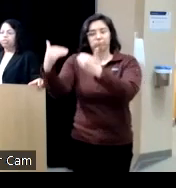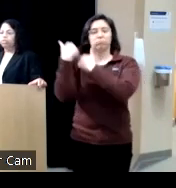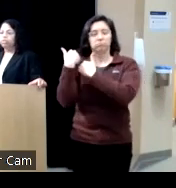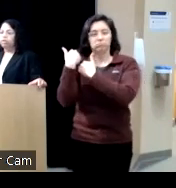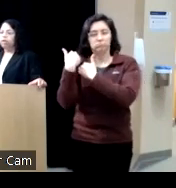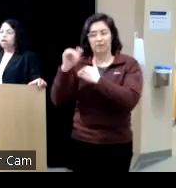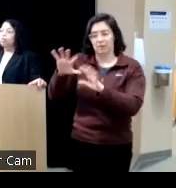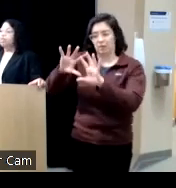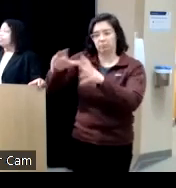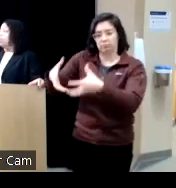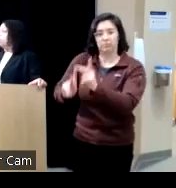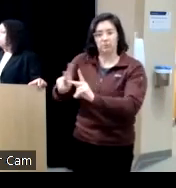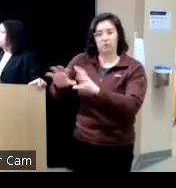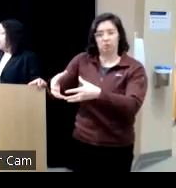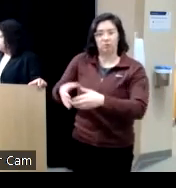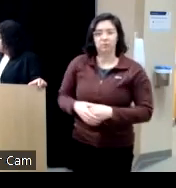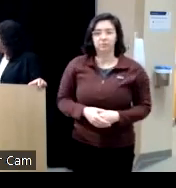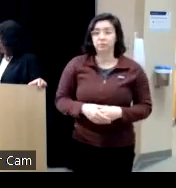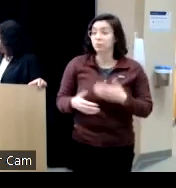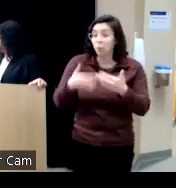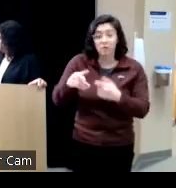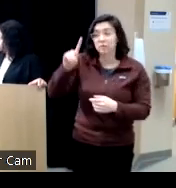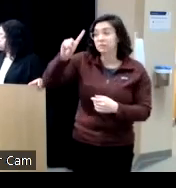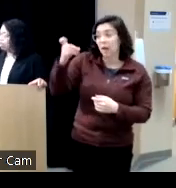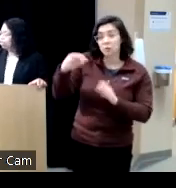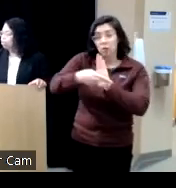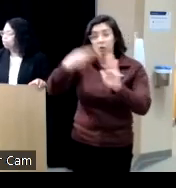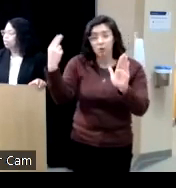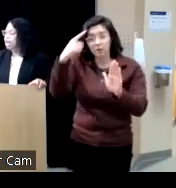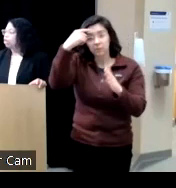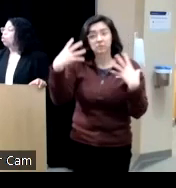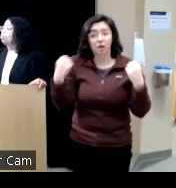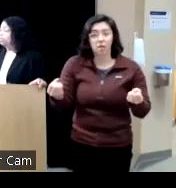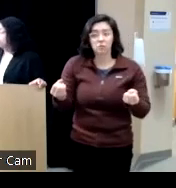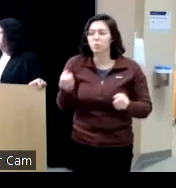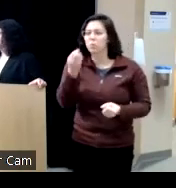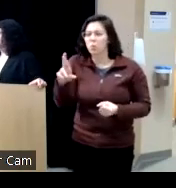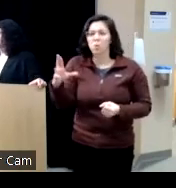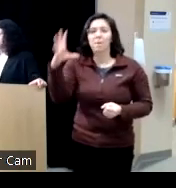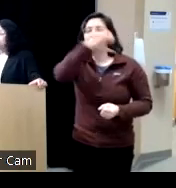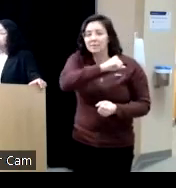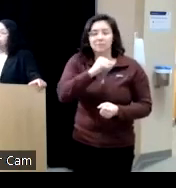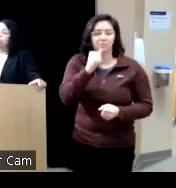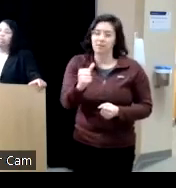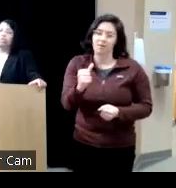population whether they've been diagnosed with a mental health disorder or not or misdiagnosed with